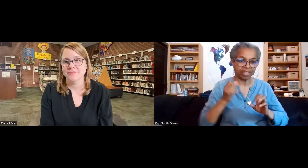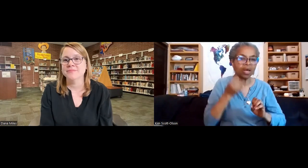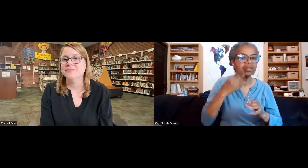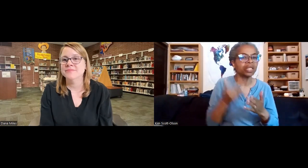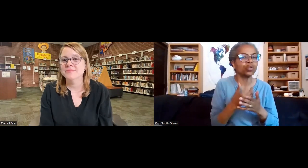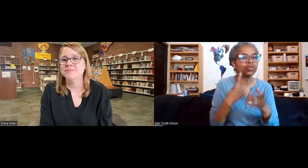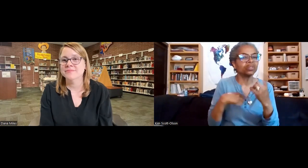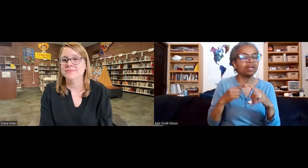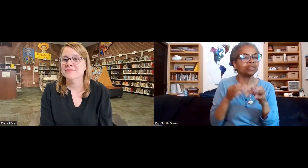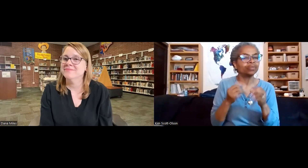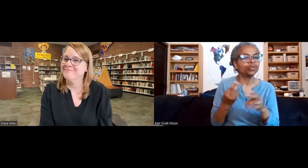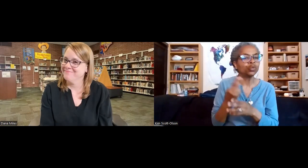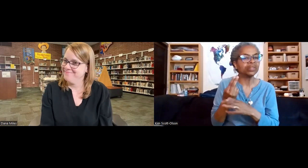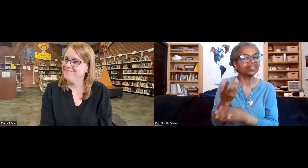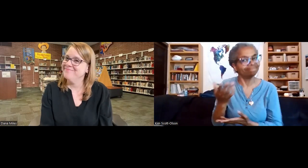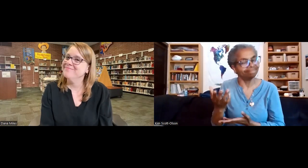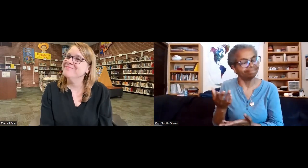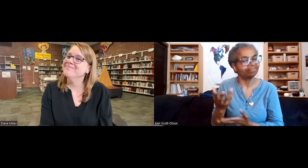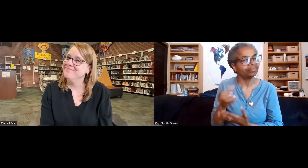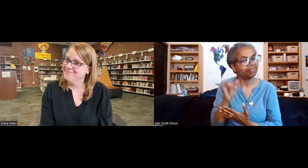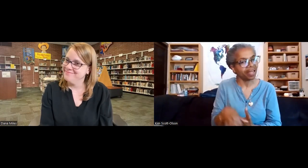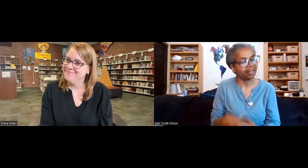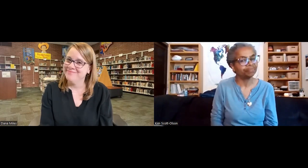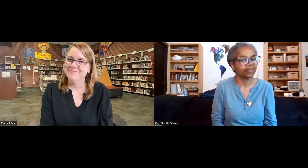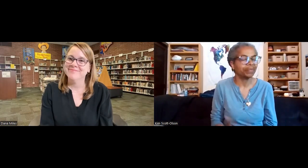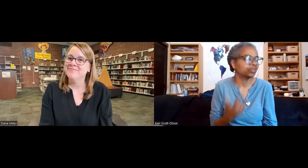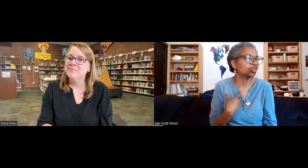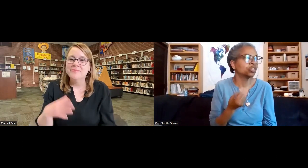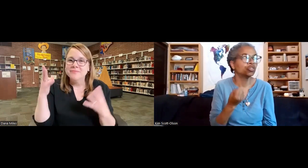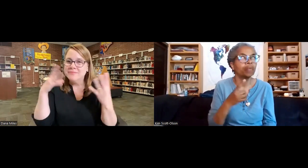That way they’re ready to use new signs the interpreter is using.